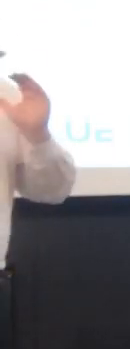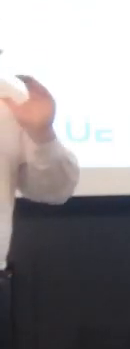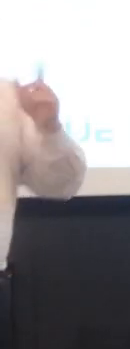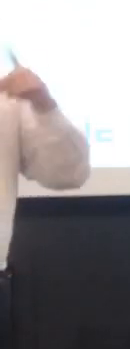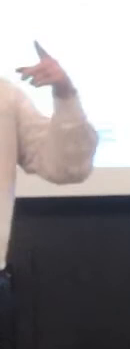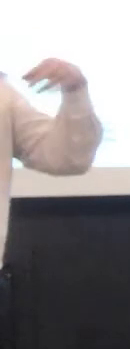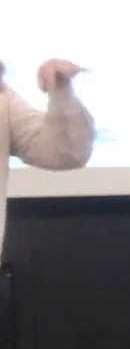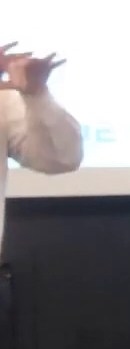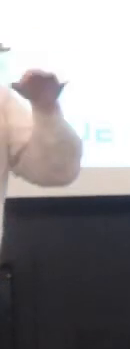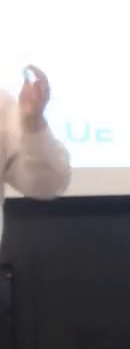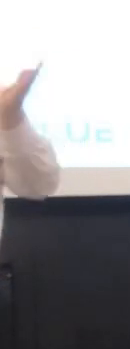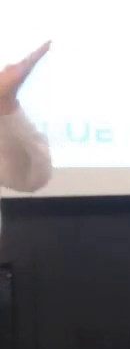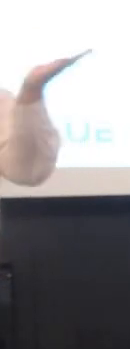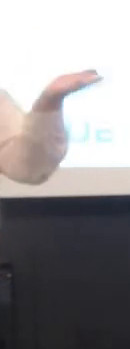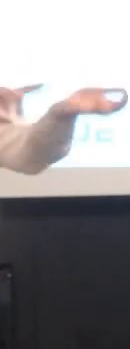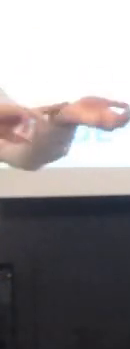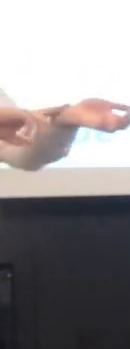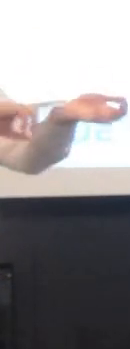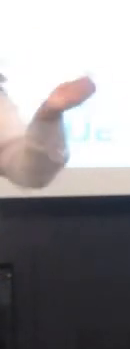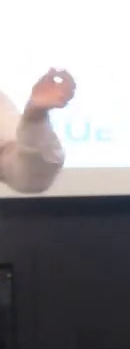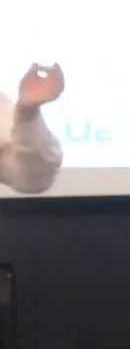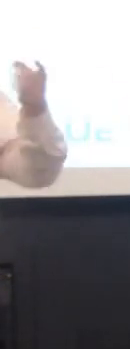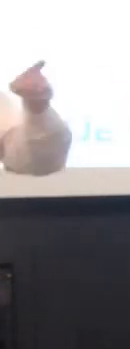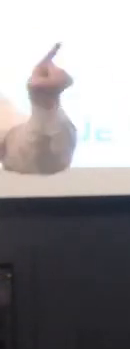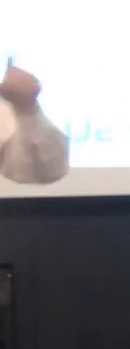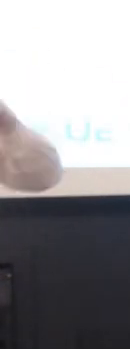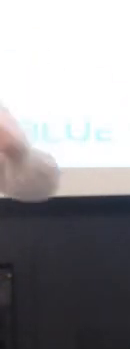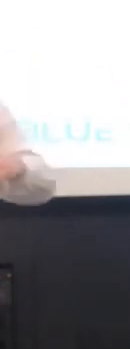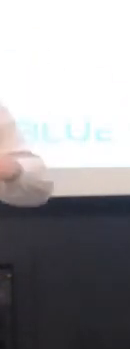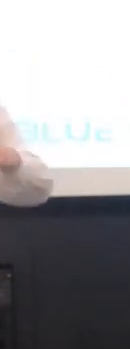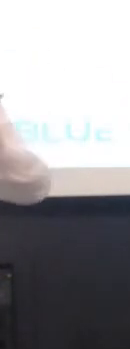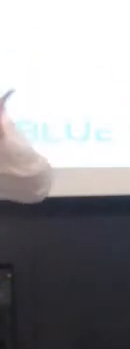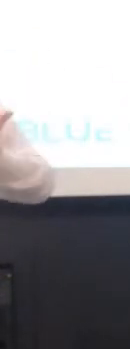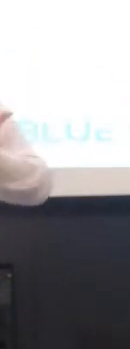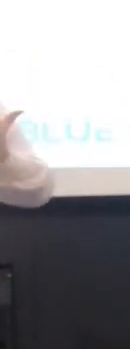A committee could be helpful. I think what's most important is for us to get a pulse